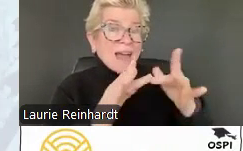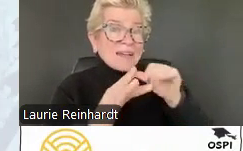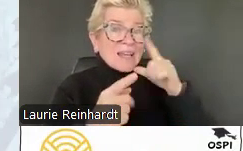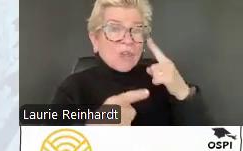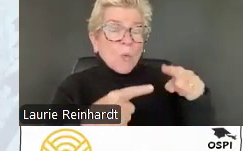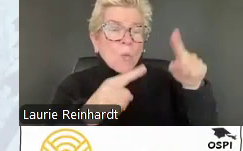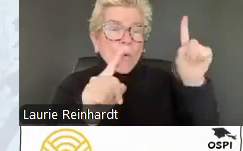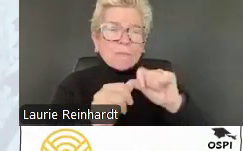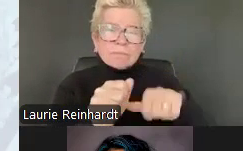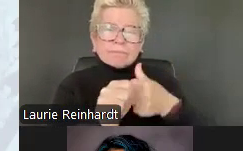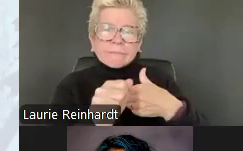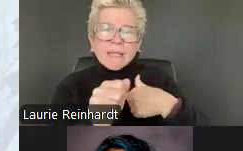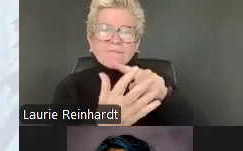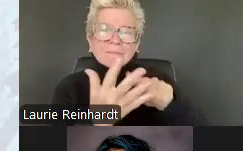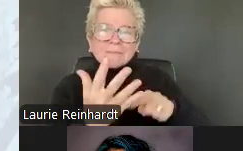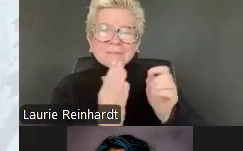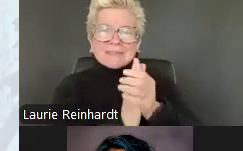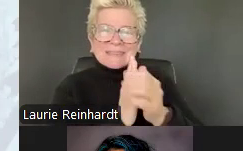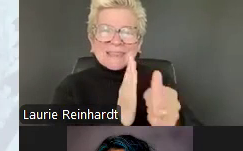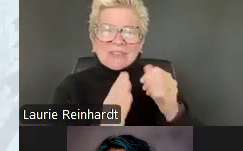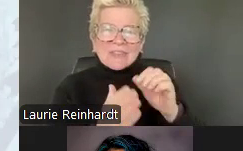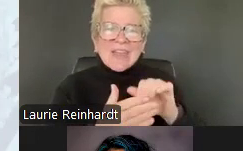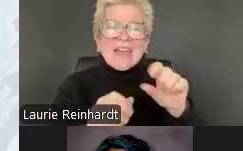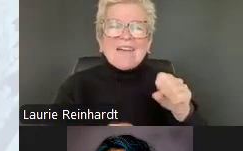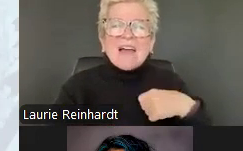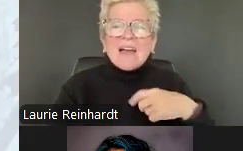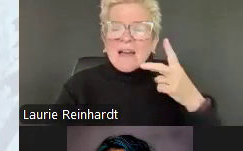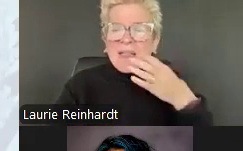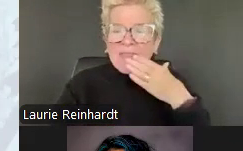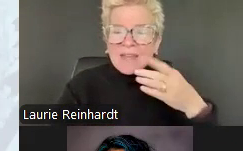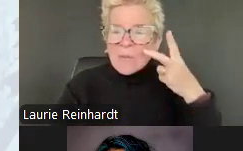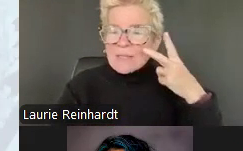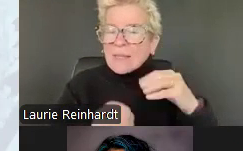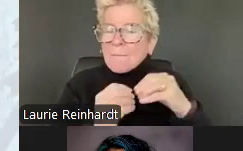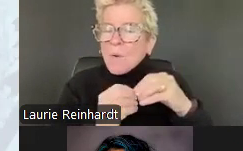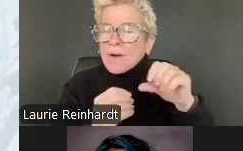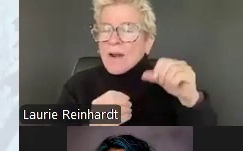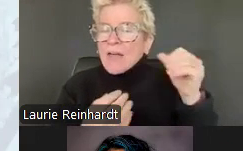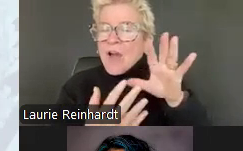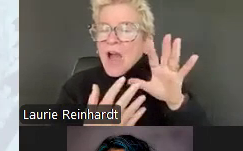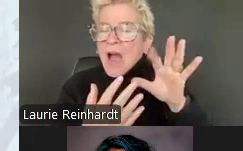thanks Maria. I'm seeing lots of CTE options in the chat as well, and yeah it looks like that's a